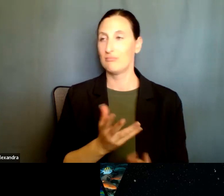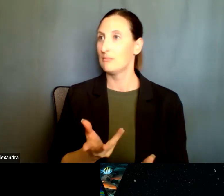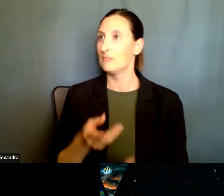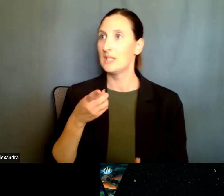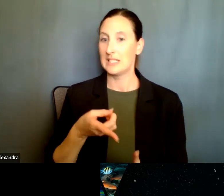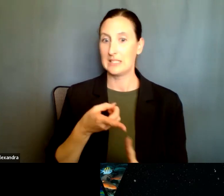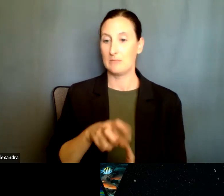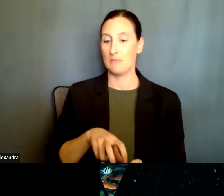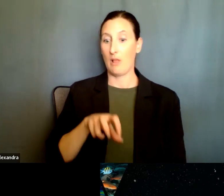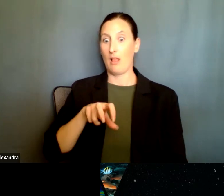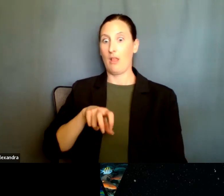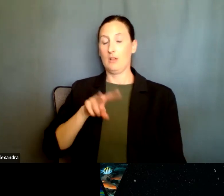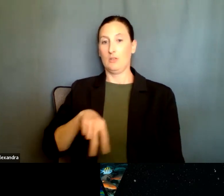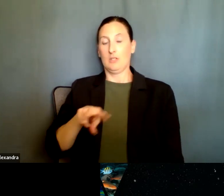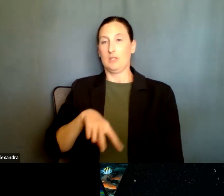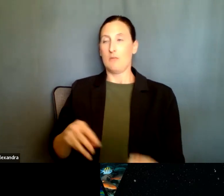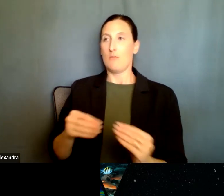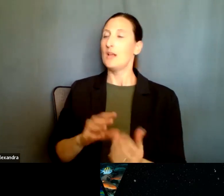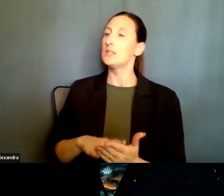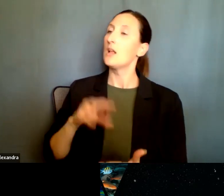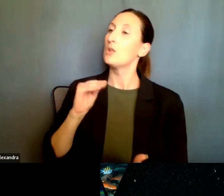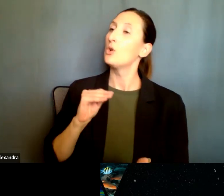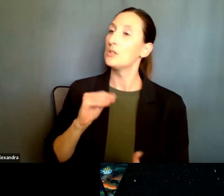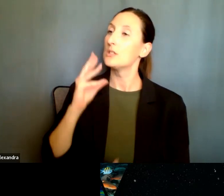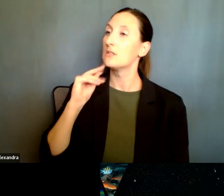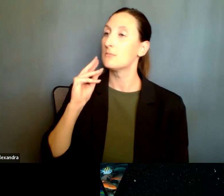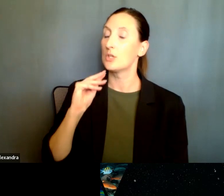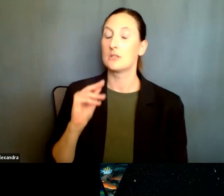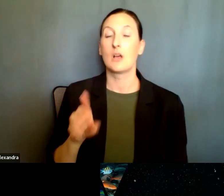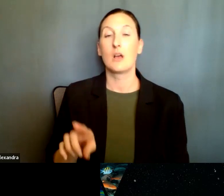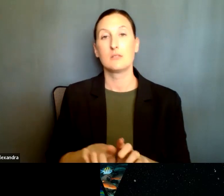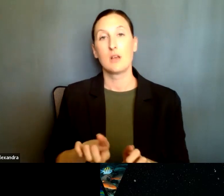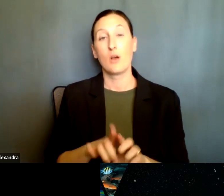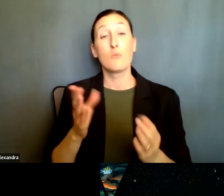It's a learning experience. You can also mean, proposals themselves are confidential.